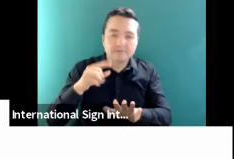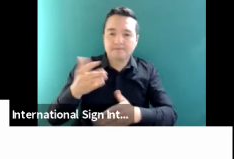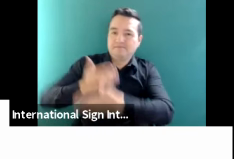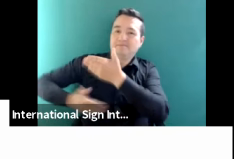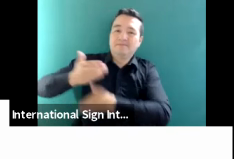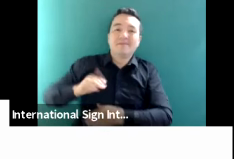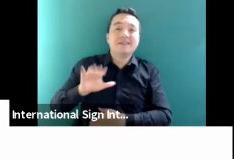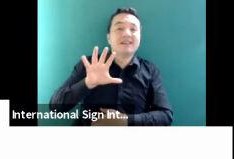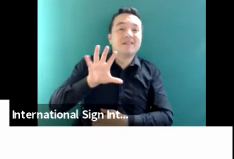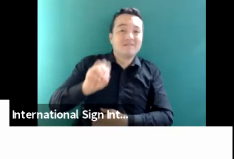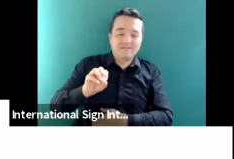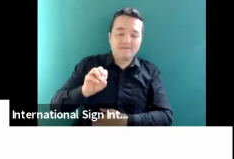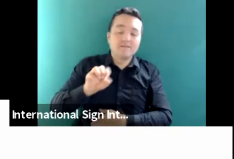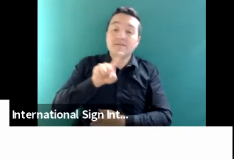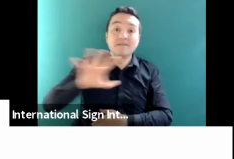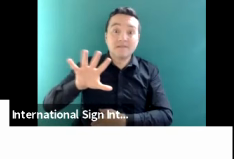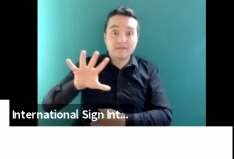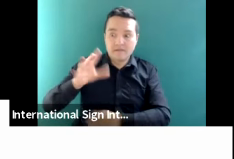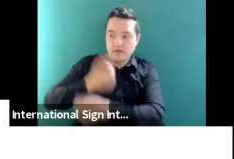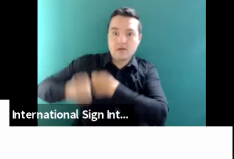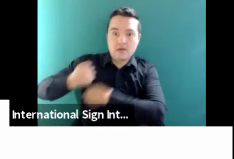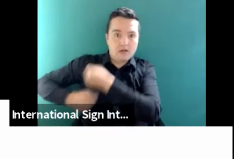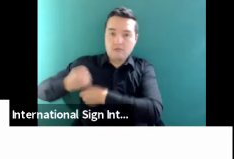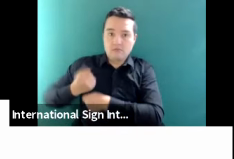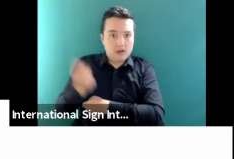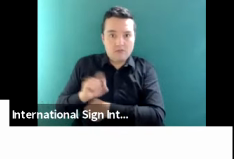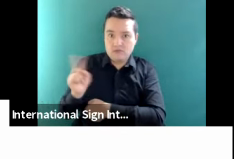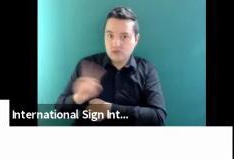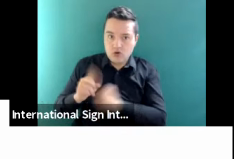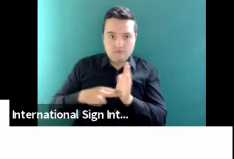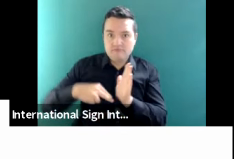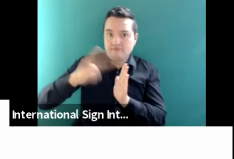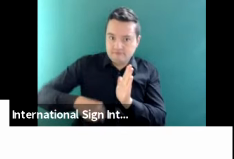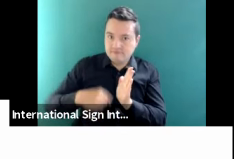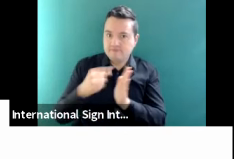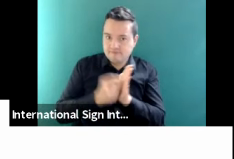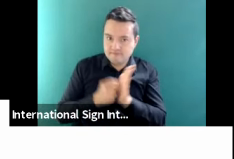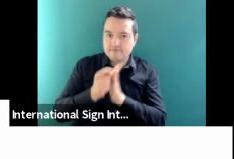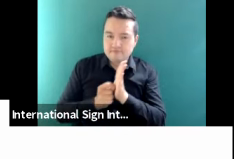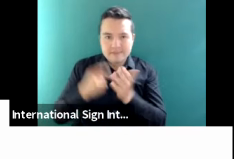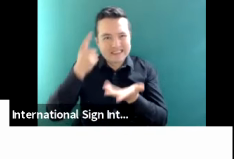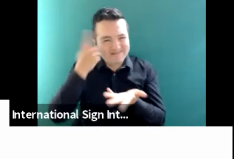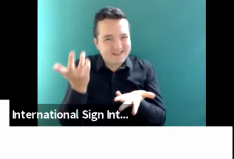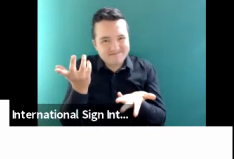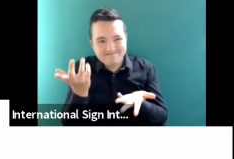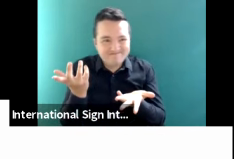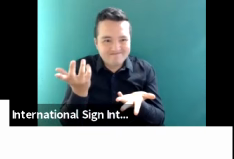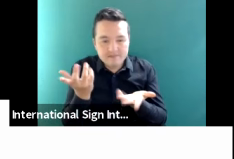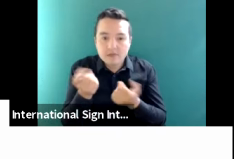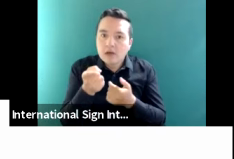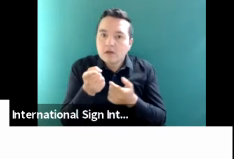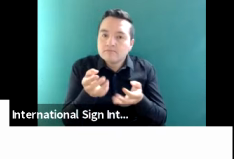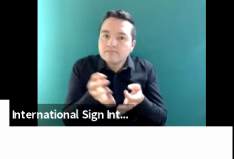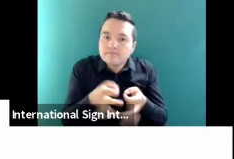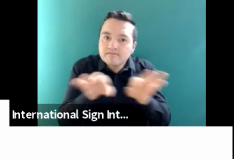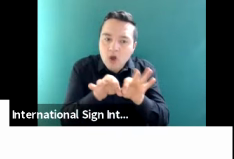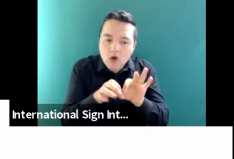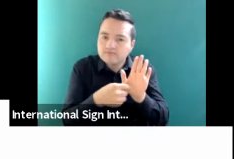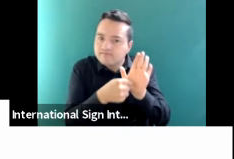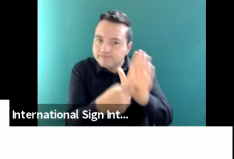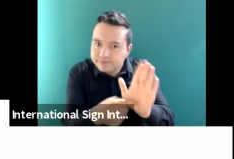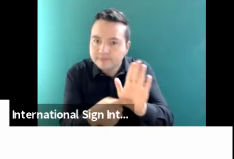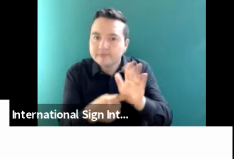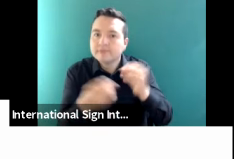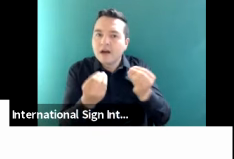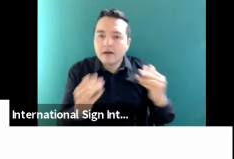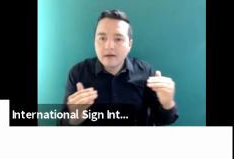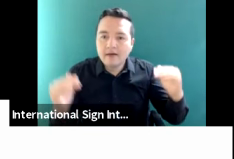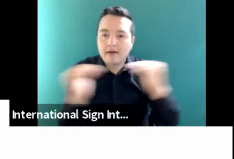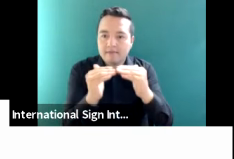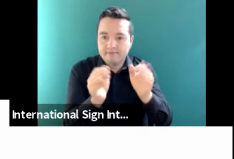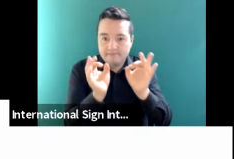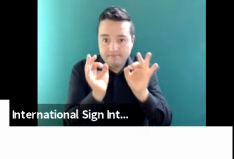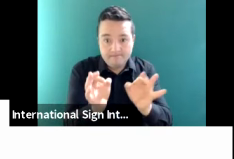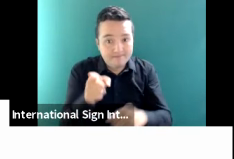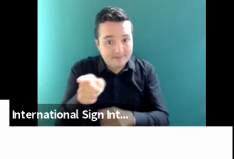But in terms of the impact with CRPD, you can see having a general law protecting the rights of persons with disabilities now exist in 88 percent of countries.